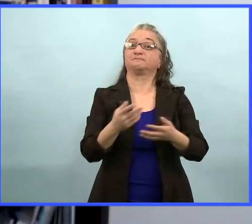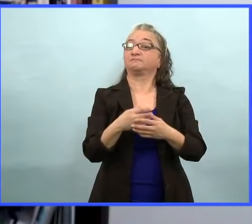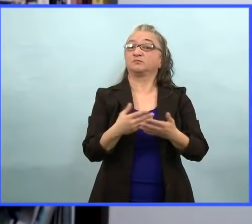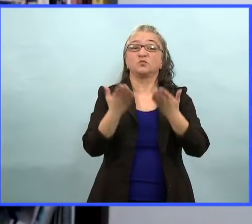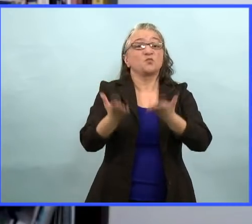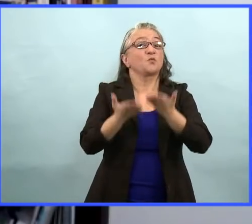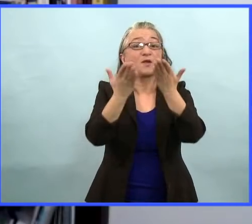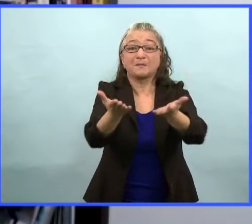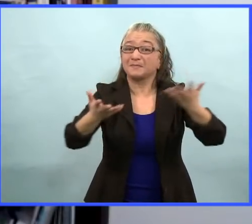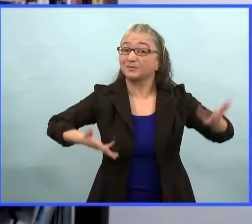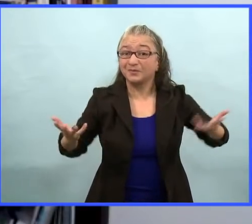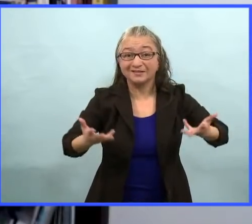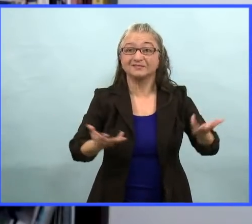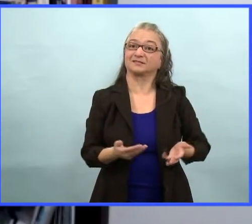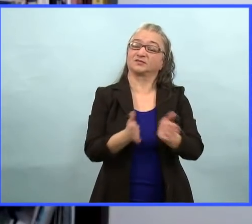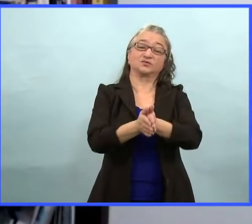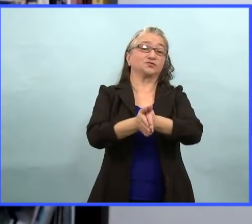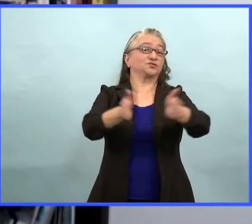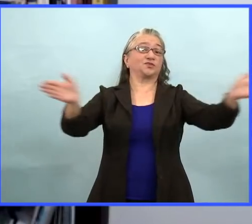only those who meet the criteria that i've highlighted